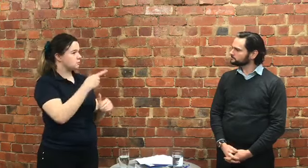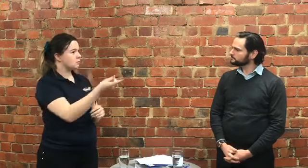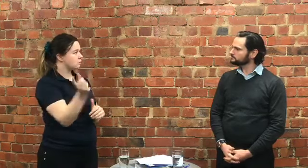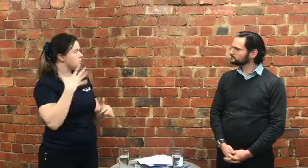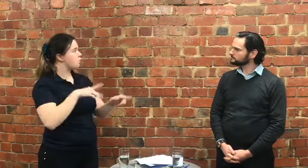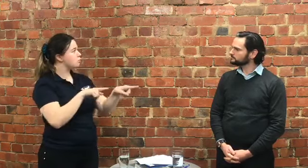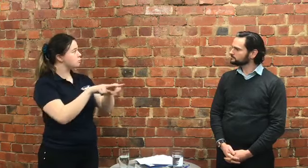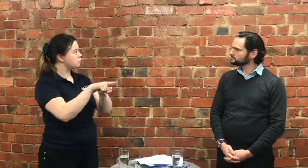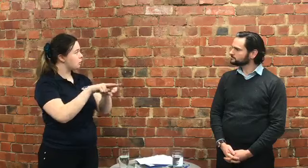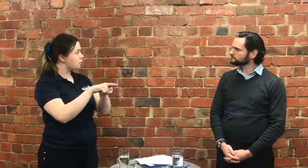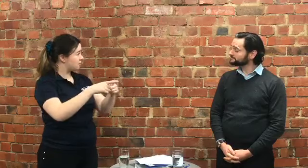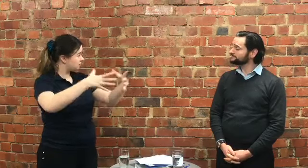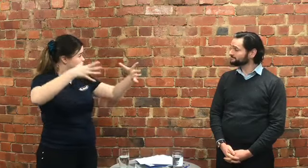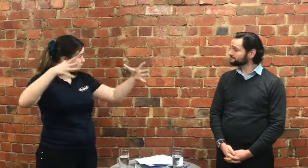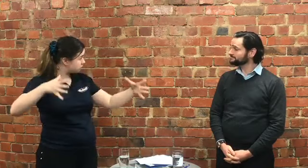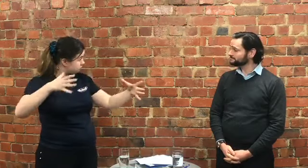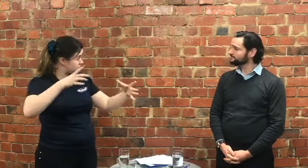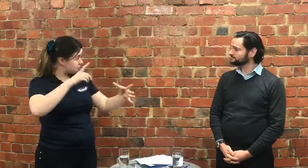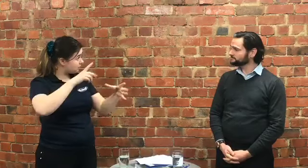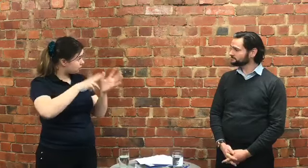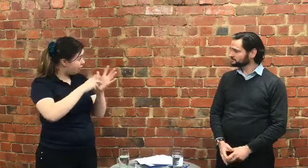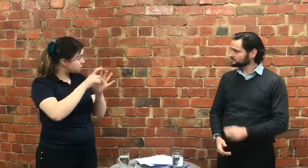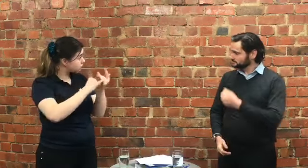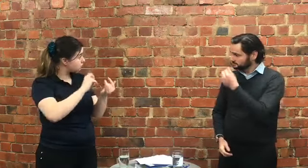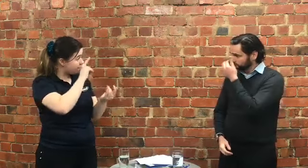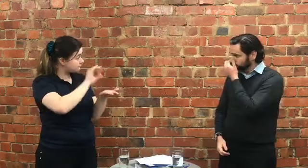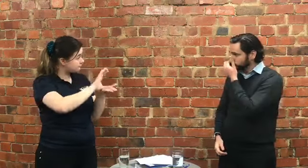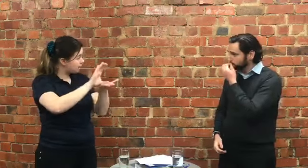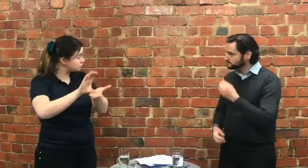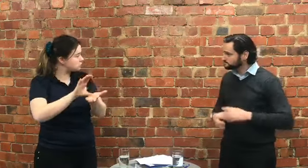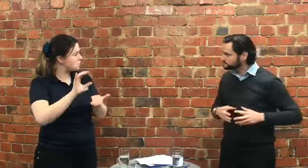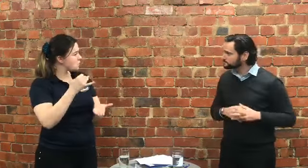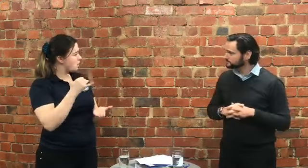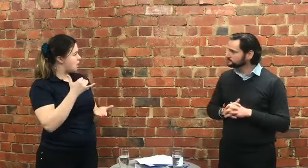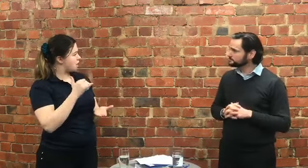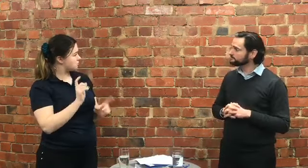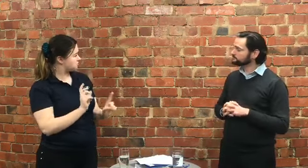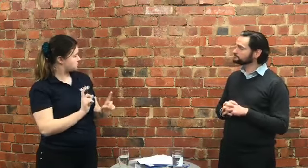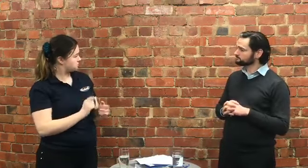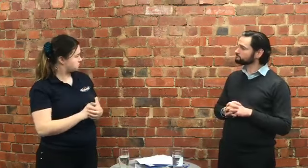I'm just thinking about those deaf people in the community that have families that don't sign.